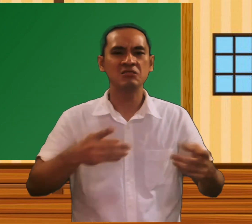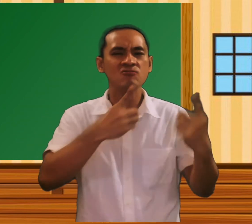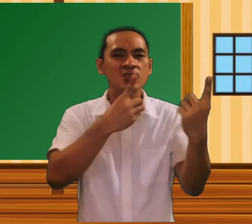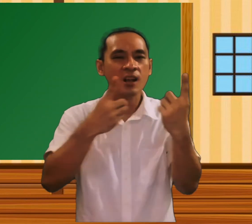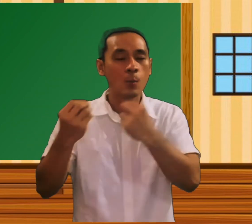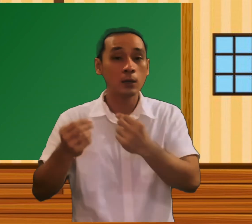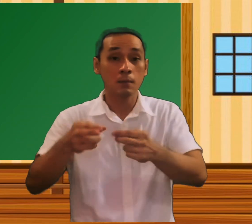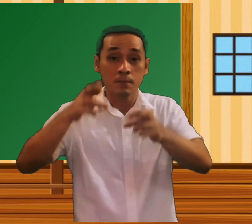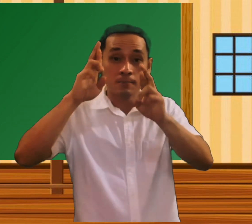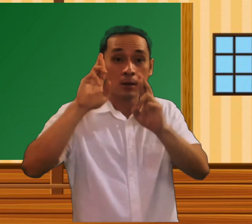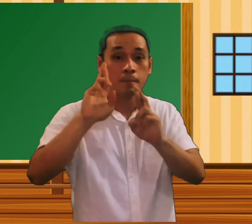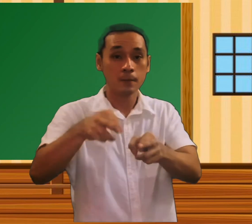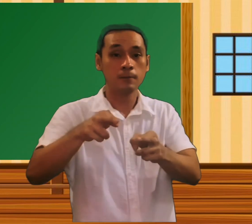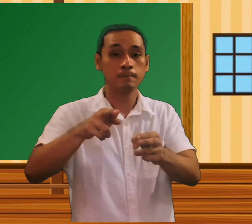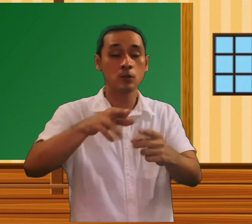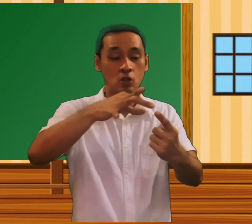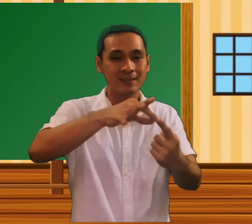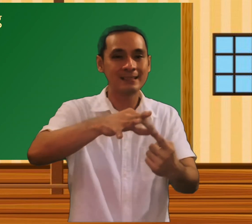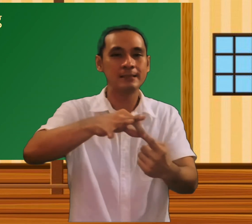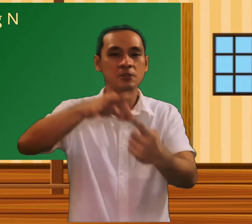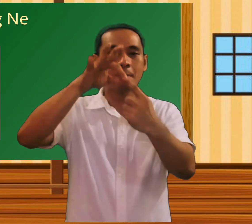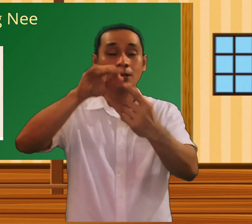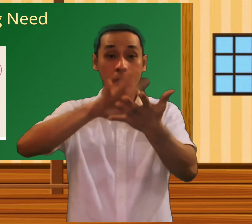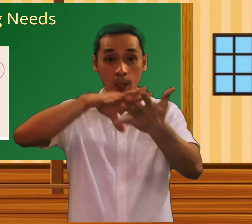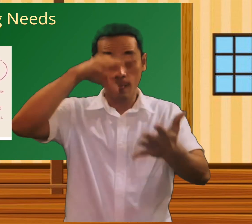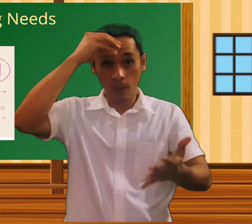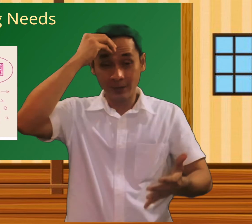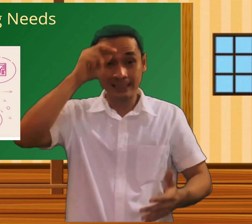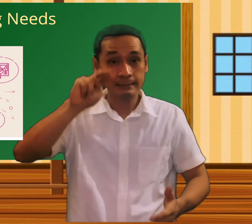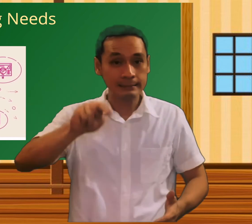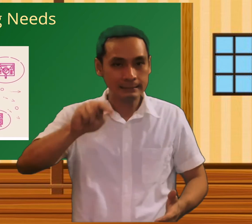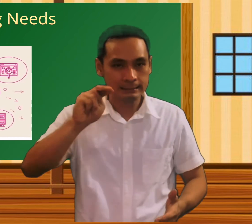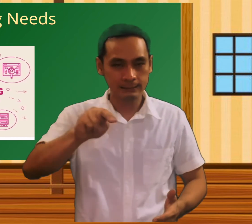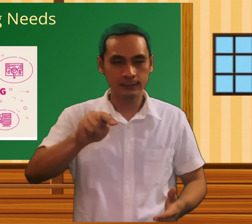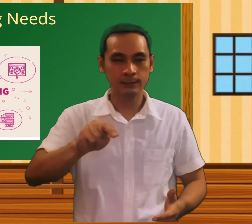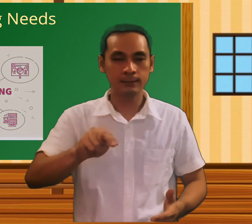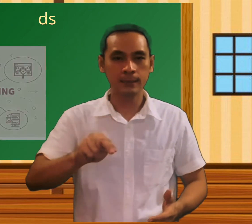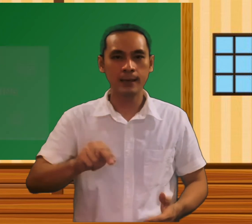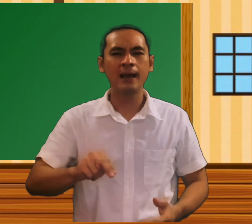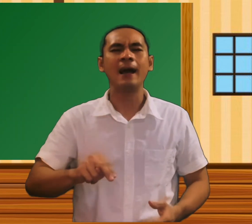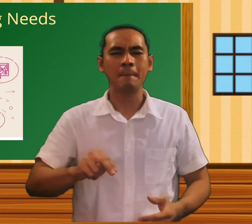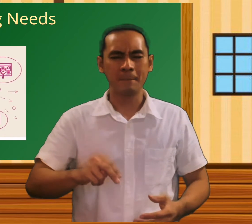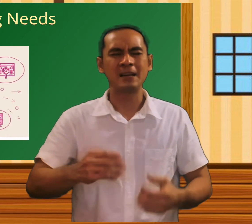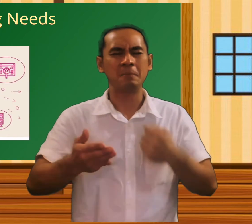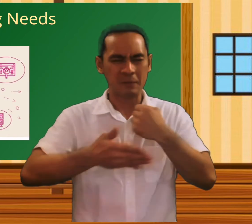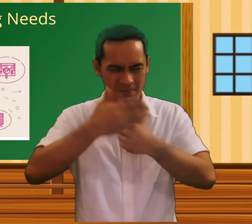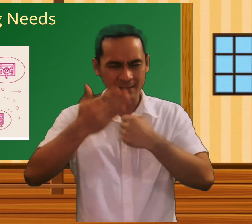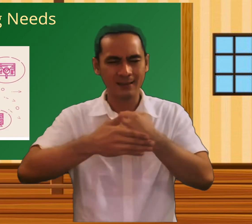to address their unique learning needs and for them to understand the lesson easily